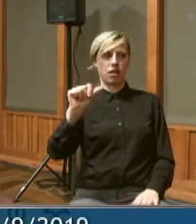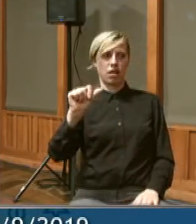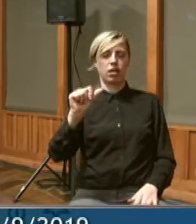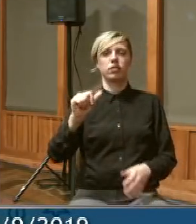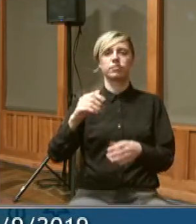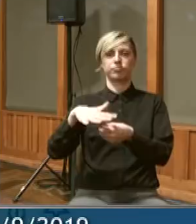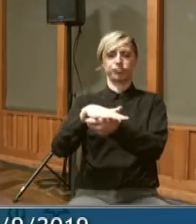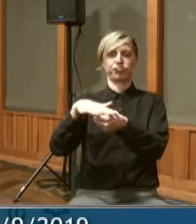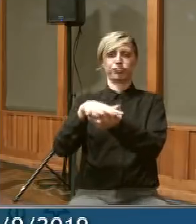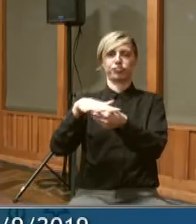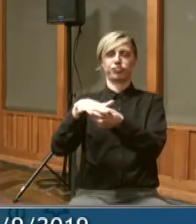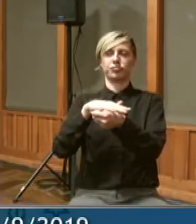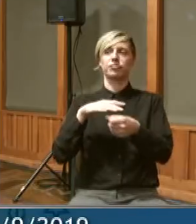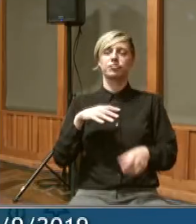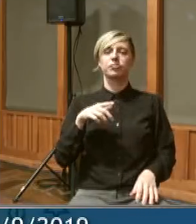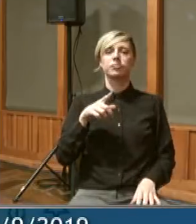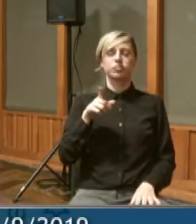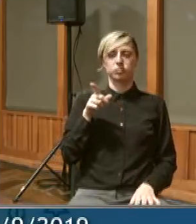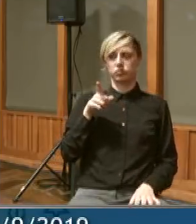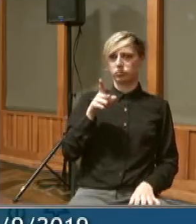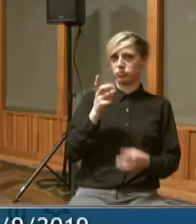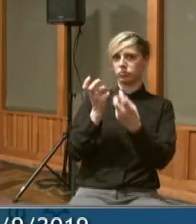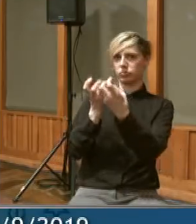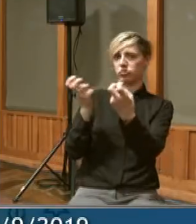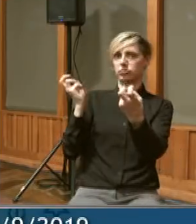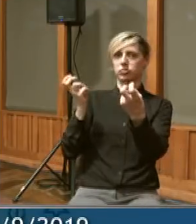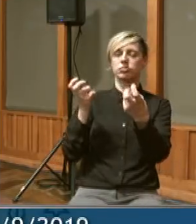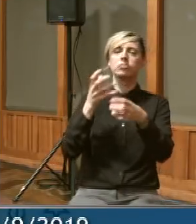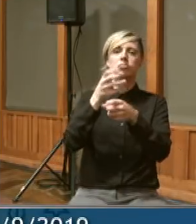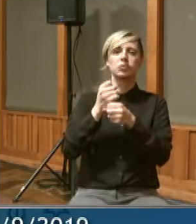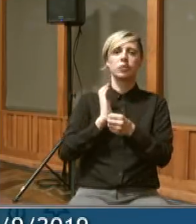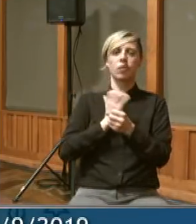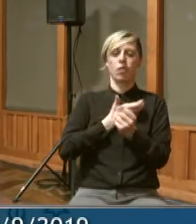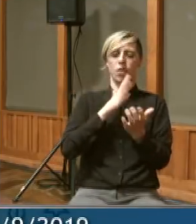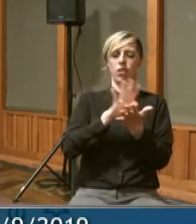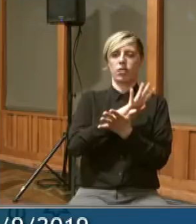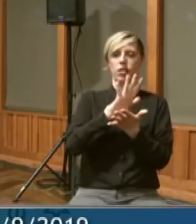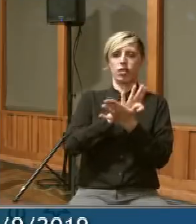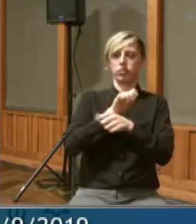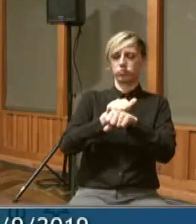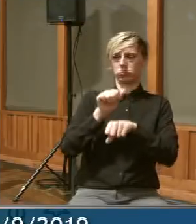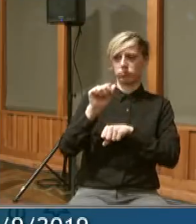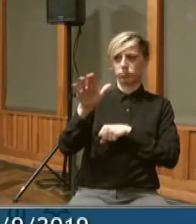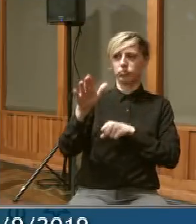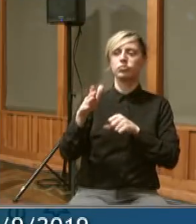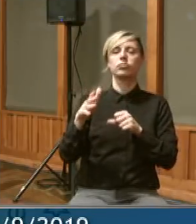TRANSPORTATION CHAIR ACTUALLY IN THE MT. SCOTT NEIGHBORHOOD. MT. SCOTT, RIGHT? YOU HAVE RECEIVED A LETTER FROM